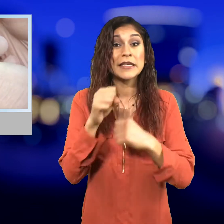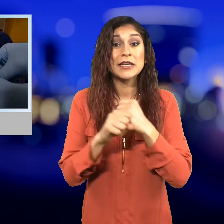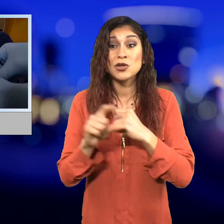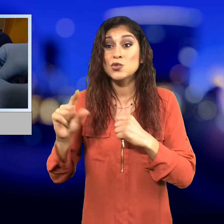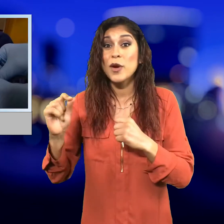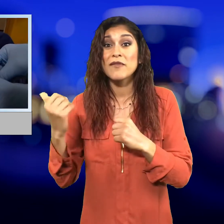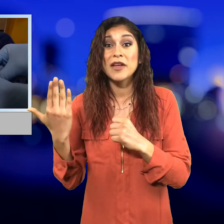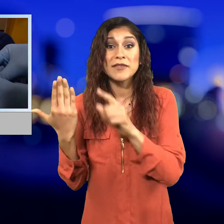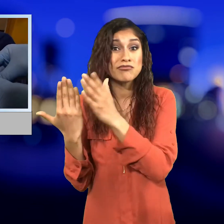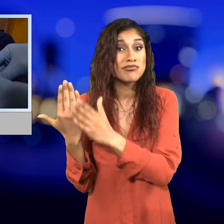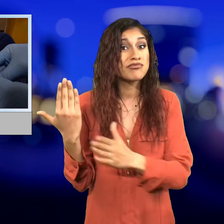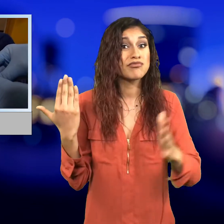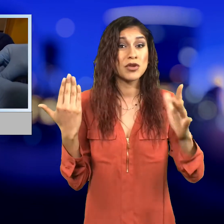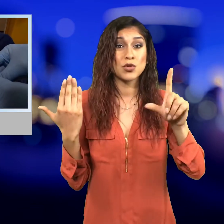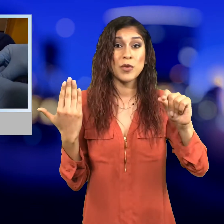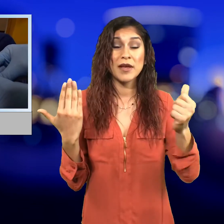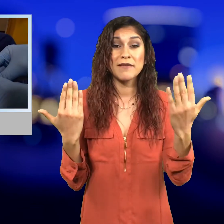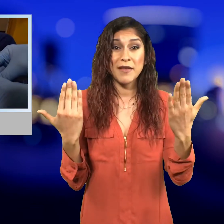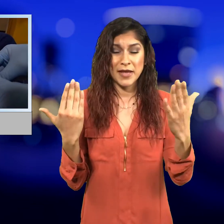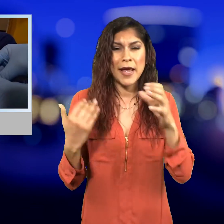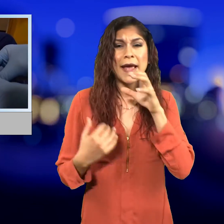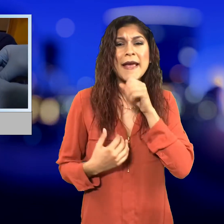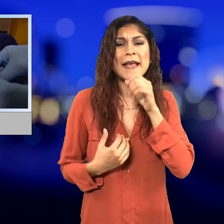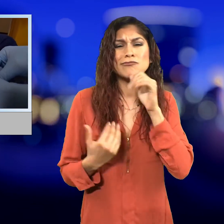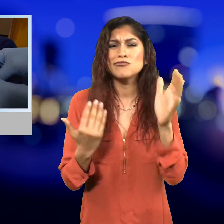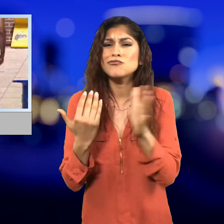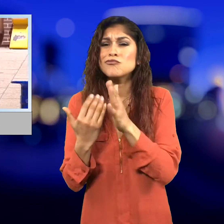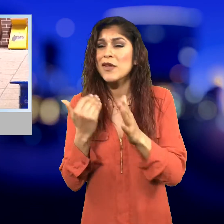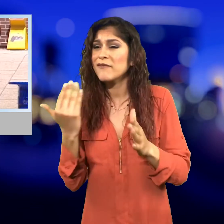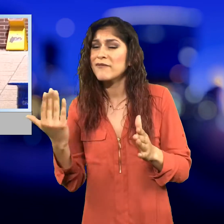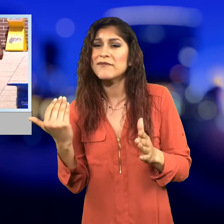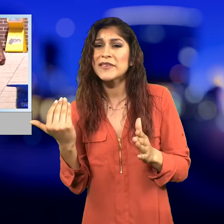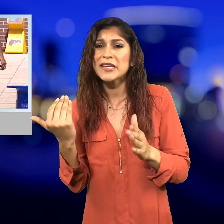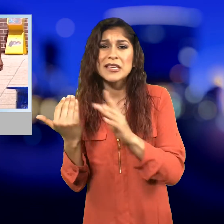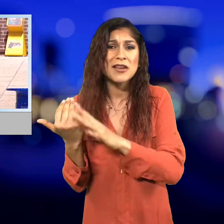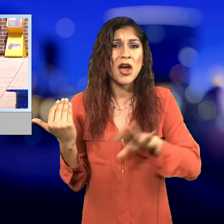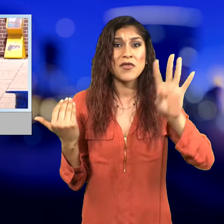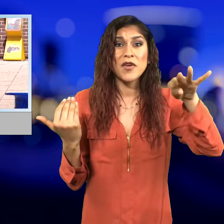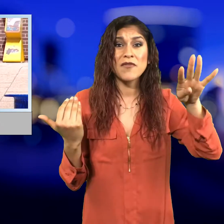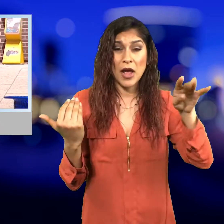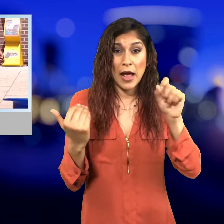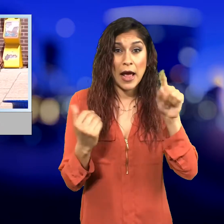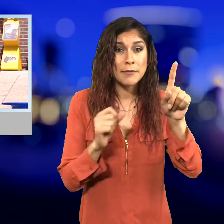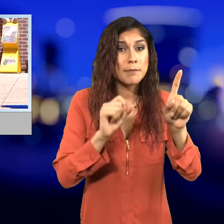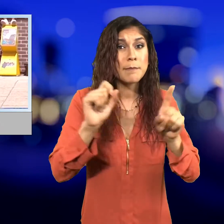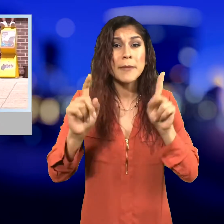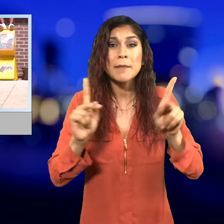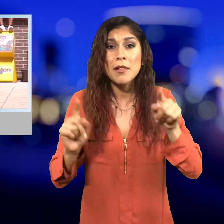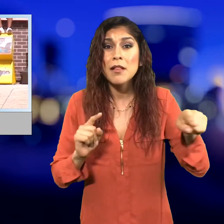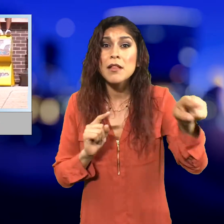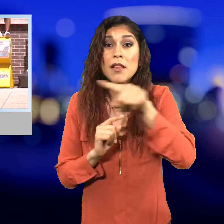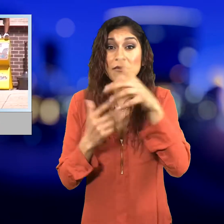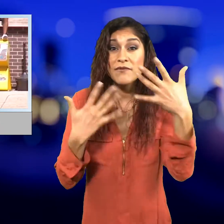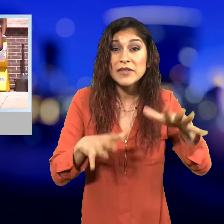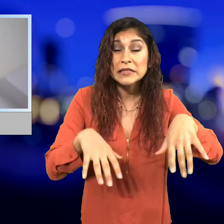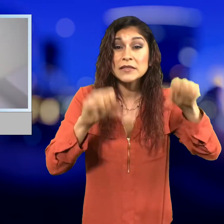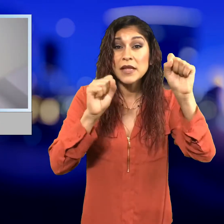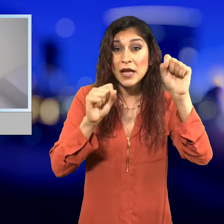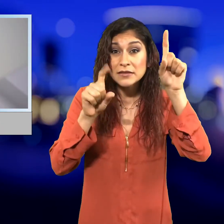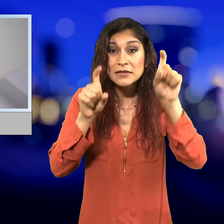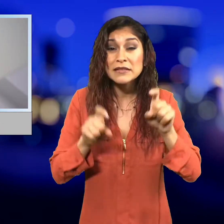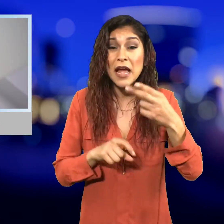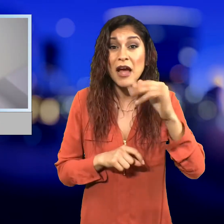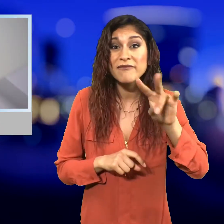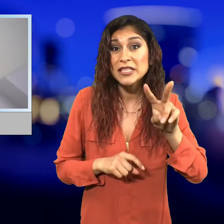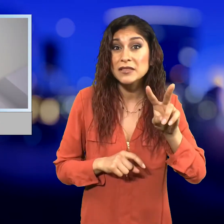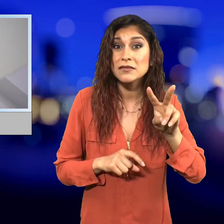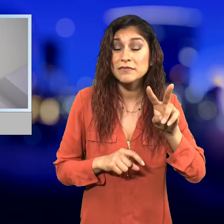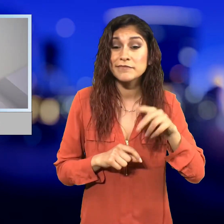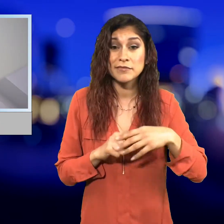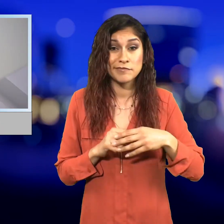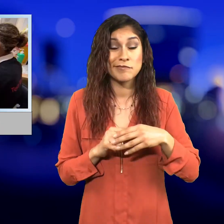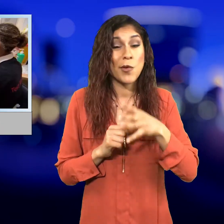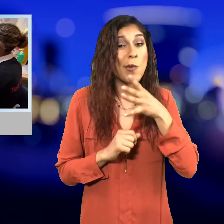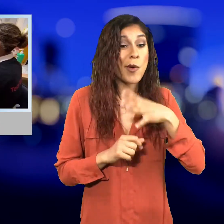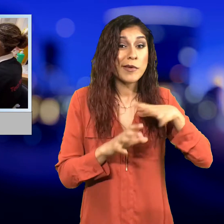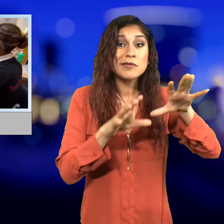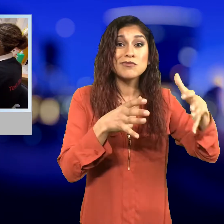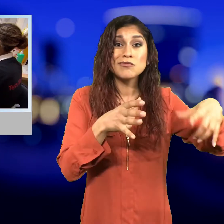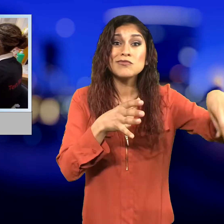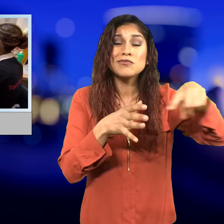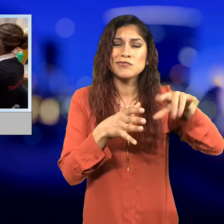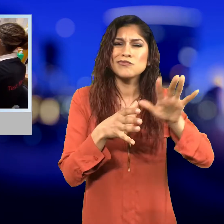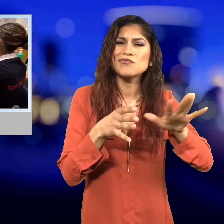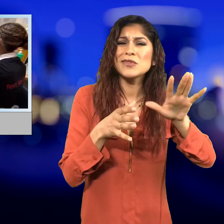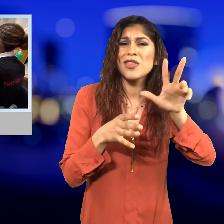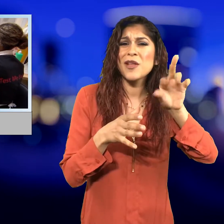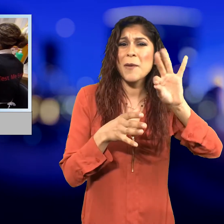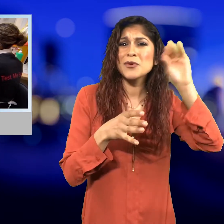Almost 39 percent of women and 54 percent of men ages 15 to 44 say they have never been